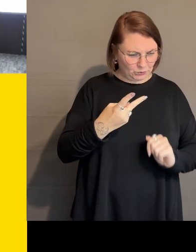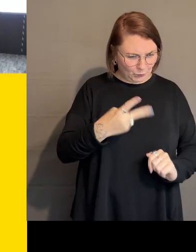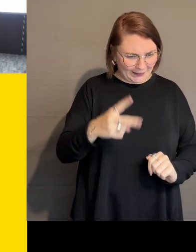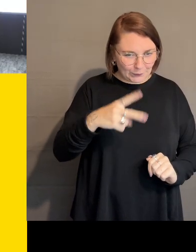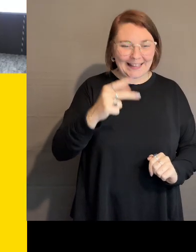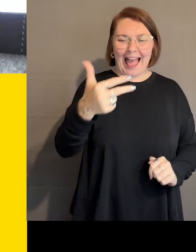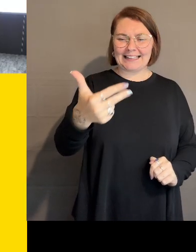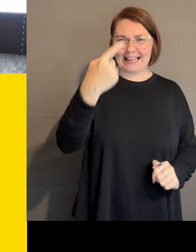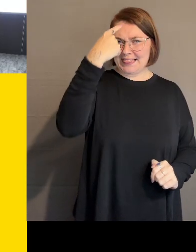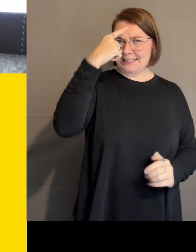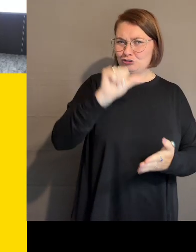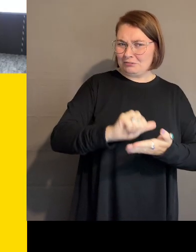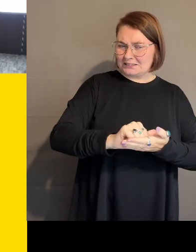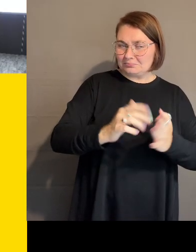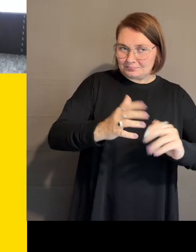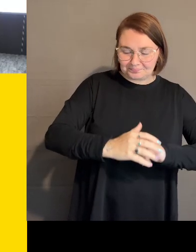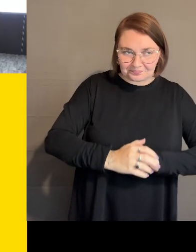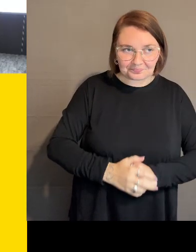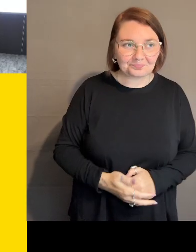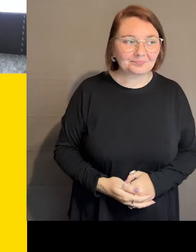8, I think, is right. So…